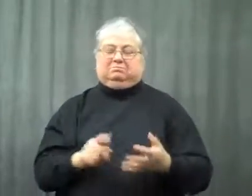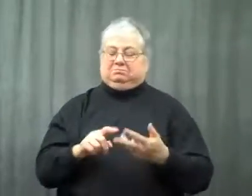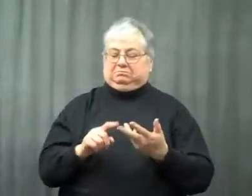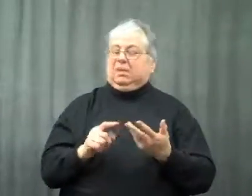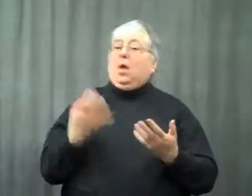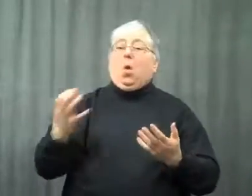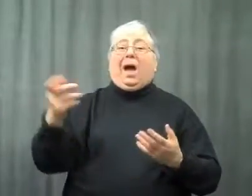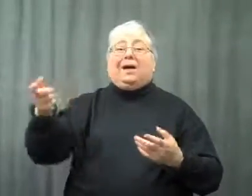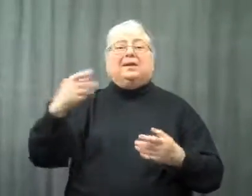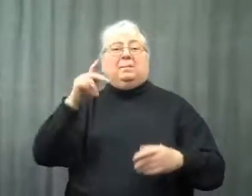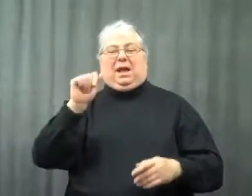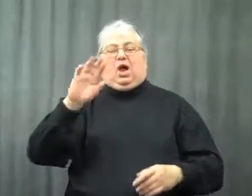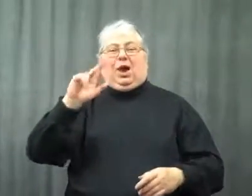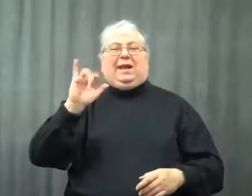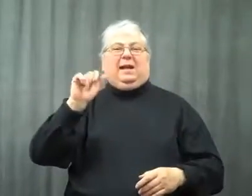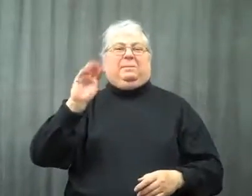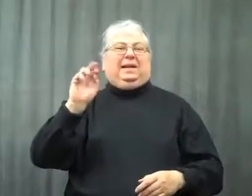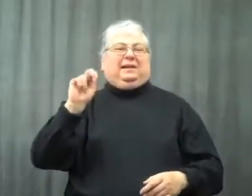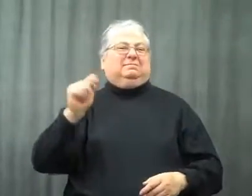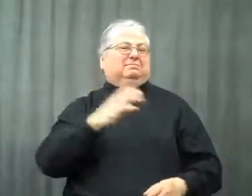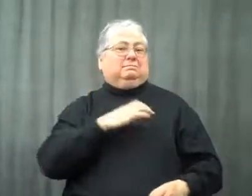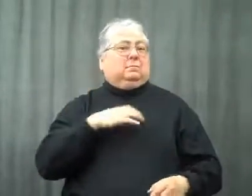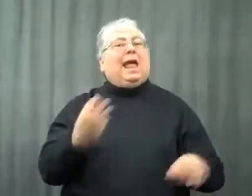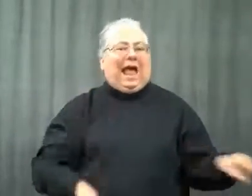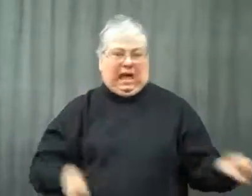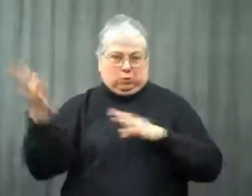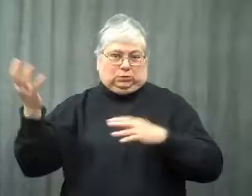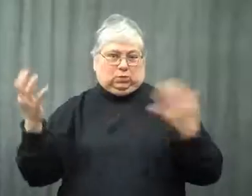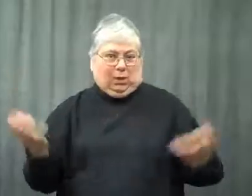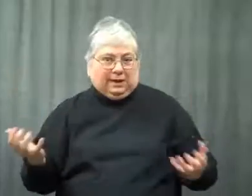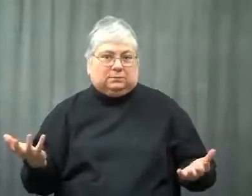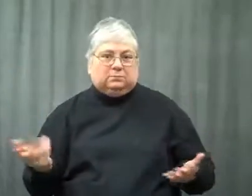Parliament to be ousted.